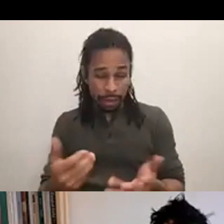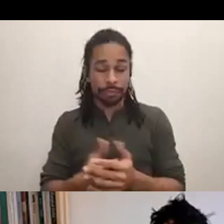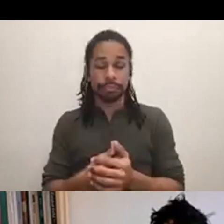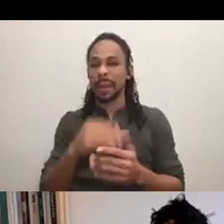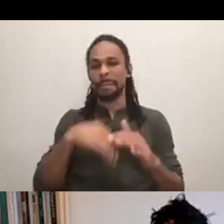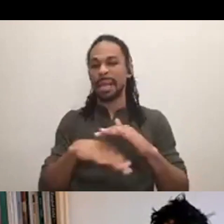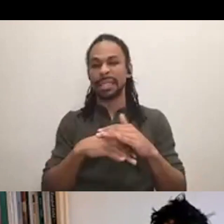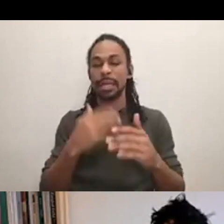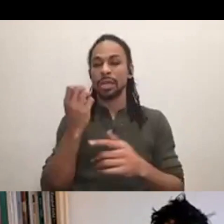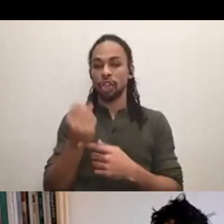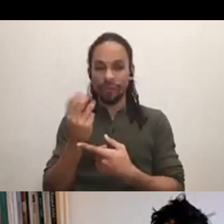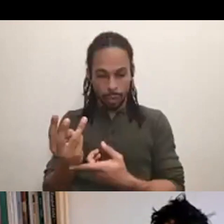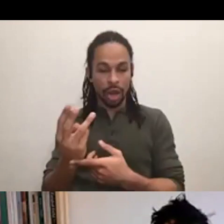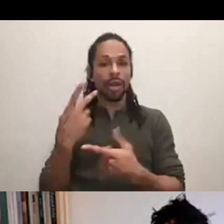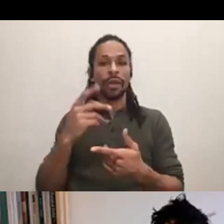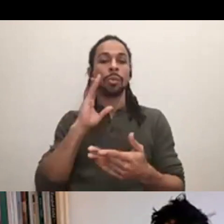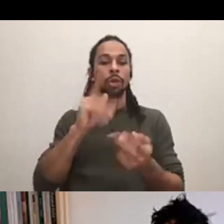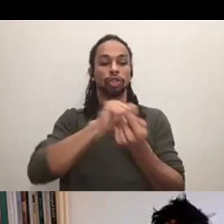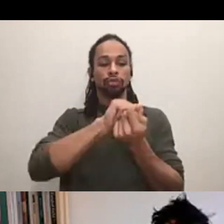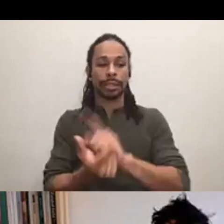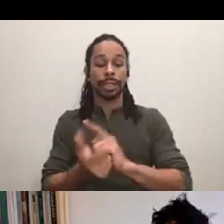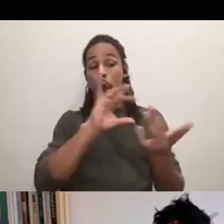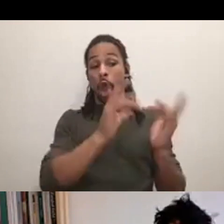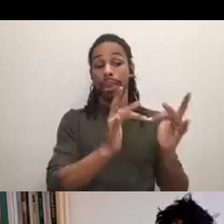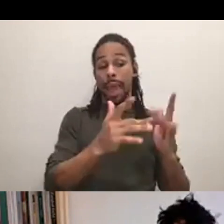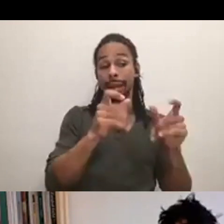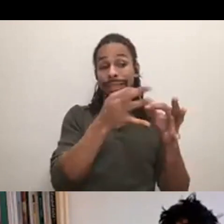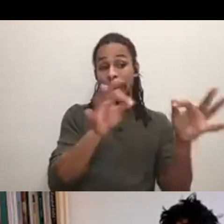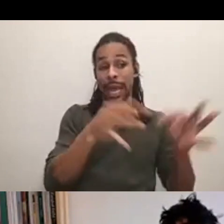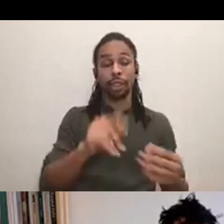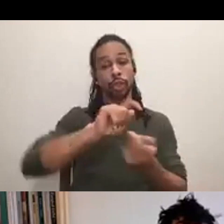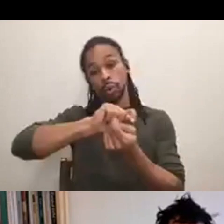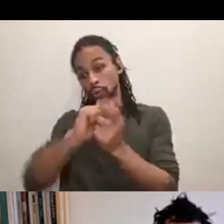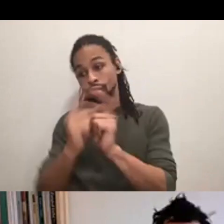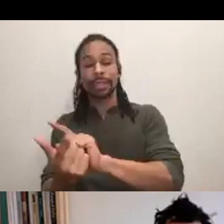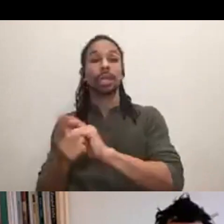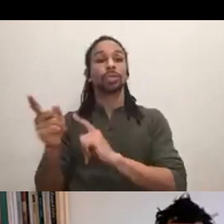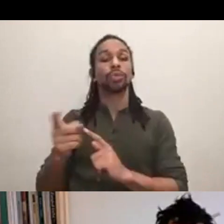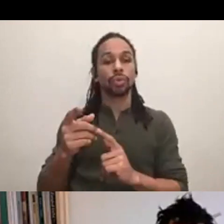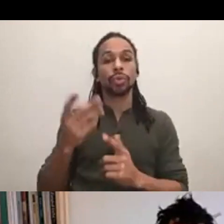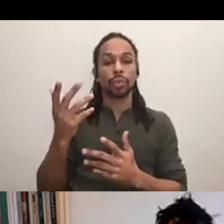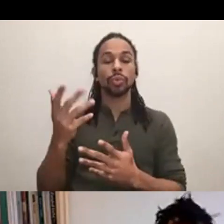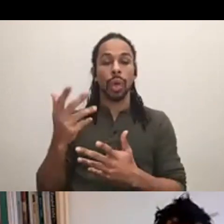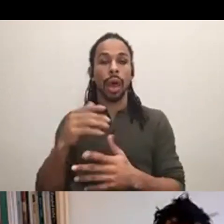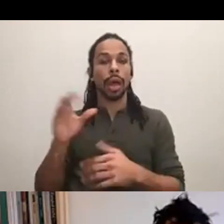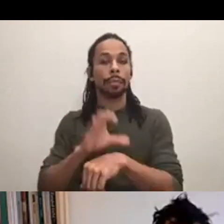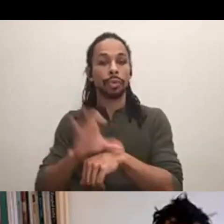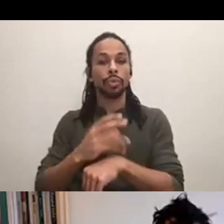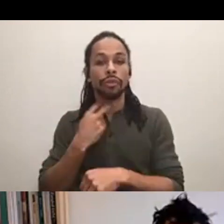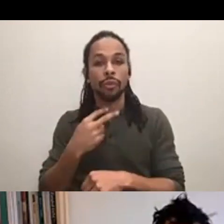online text to either a synthesized computer voice or to a digital Braille display. And